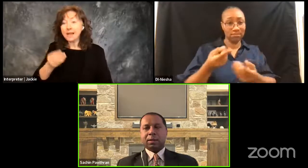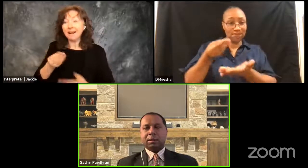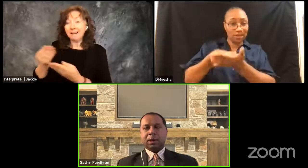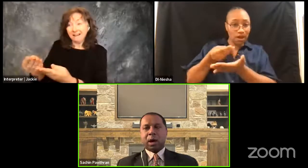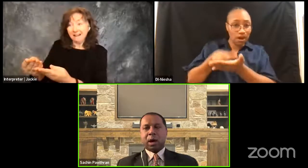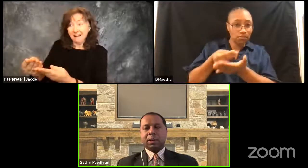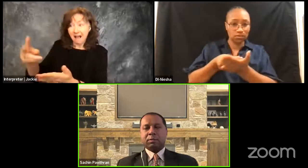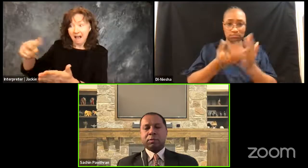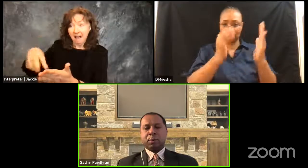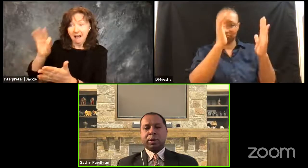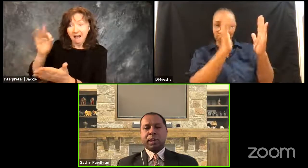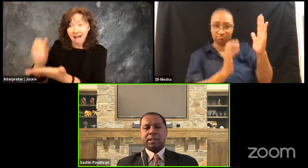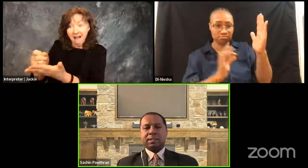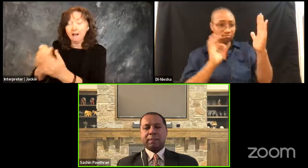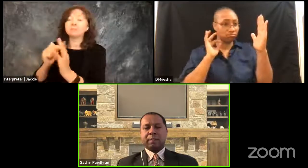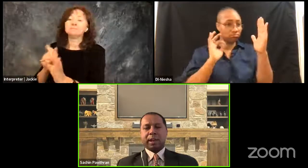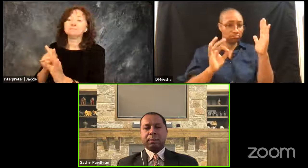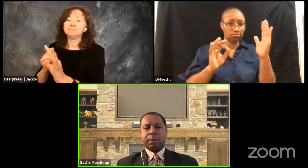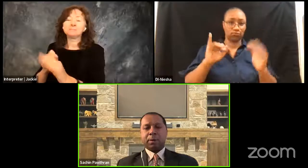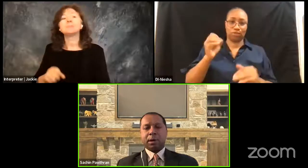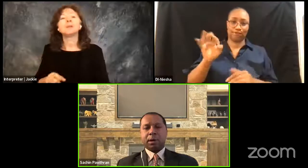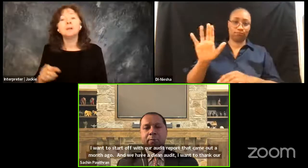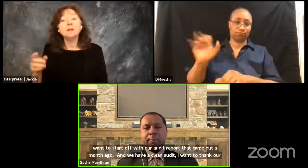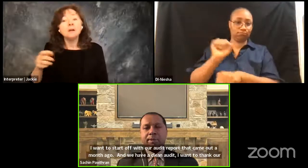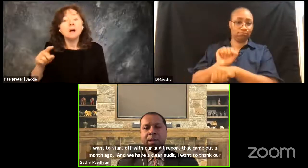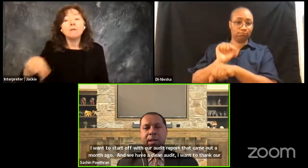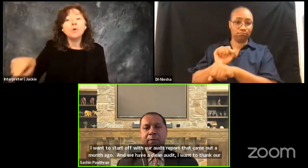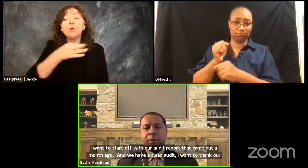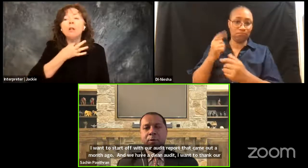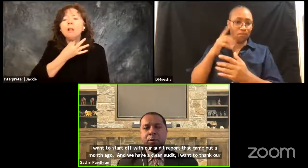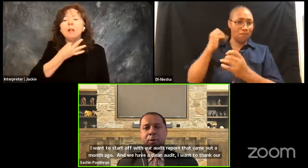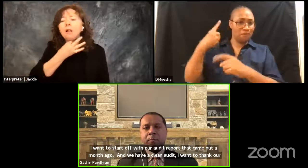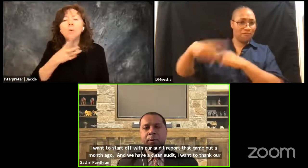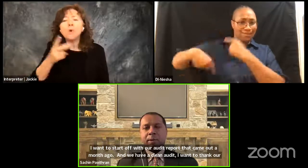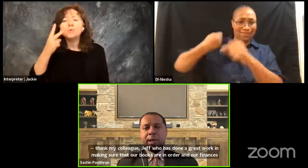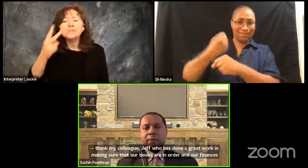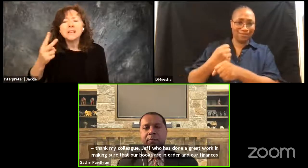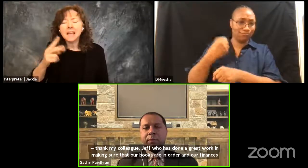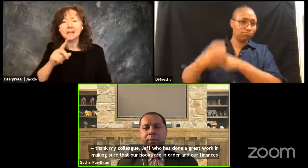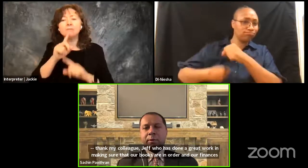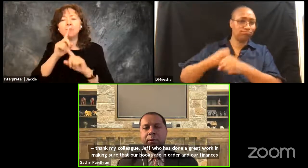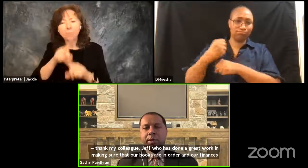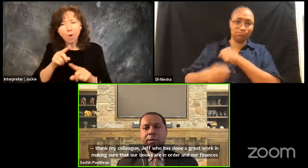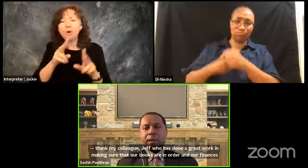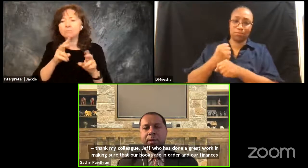The audit report is available on our website, if you would like to review it.